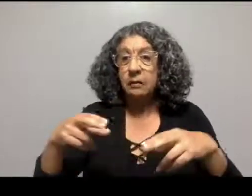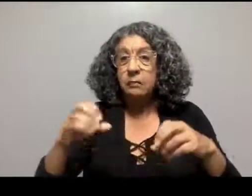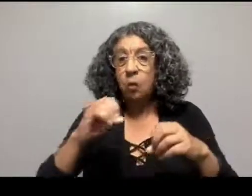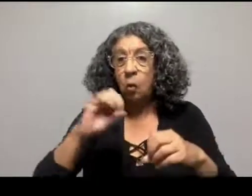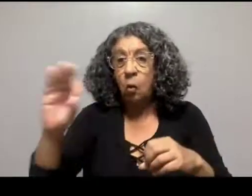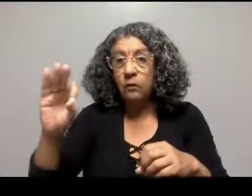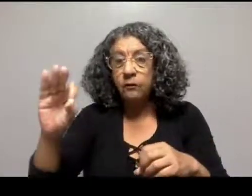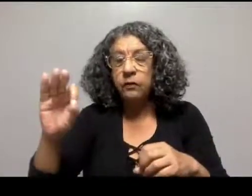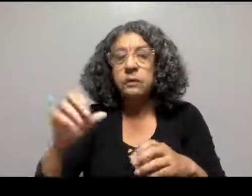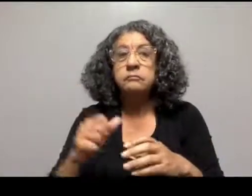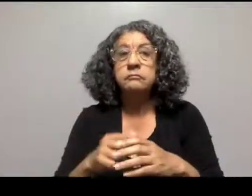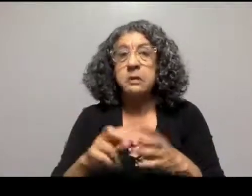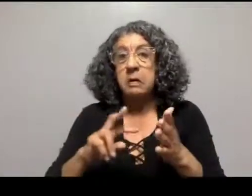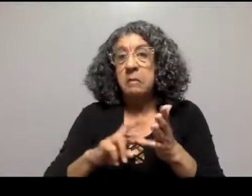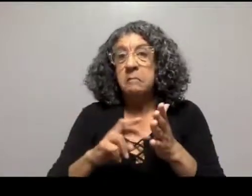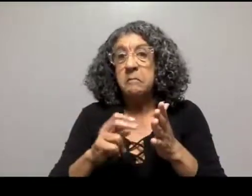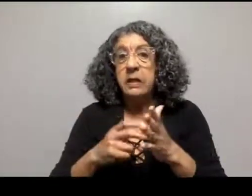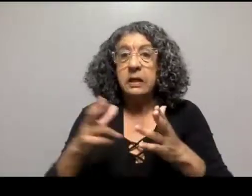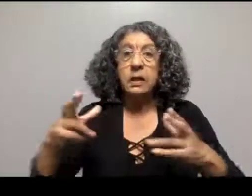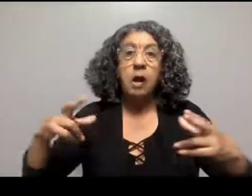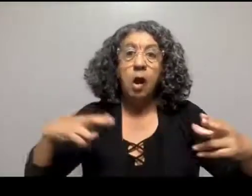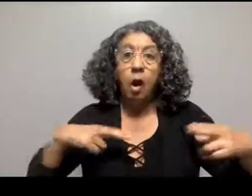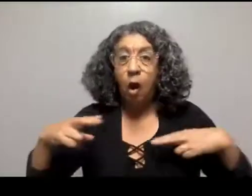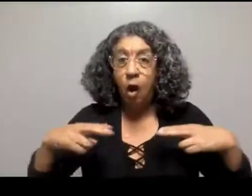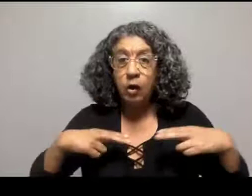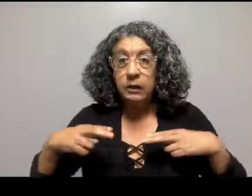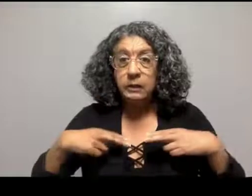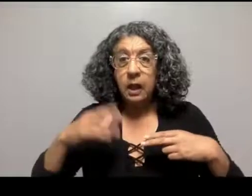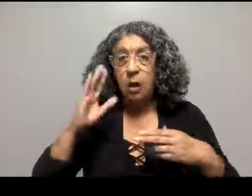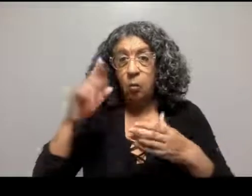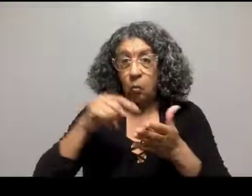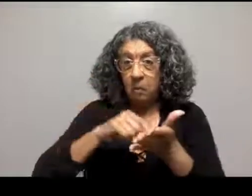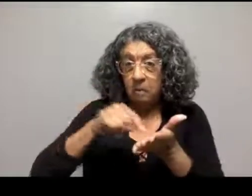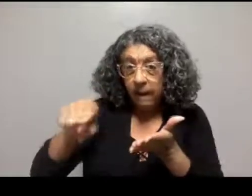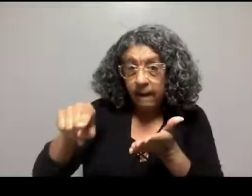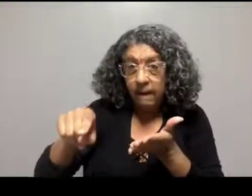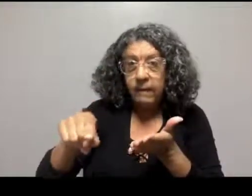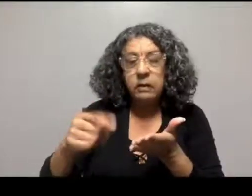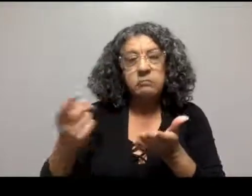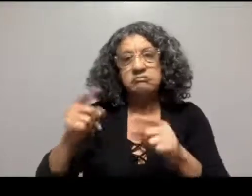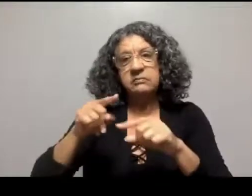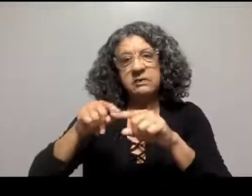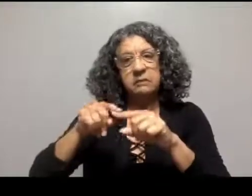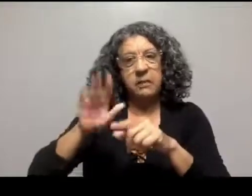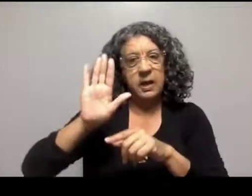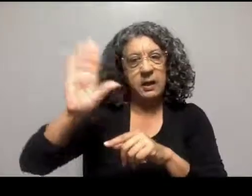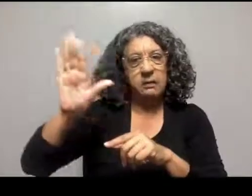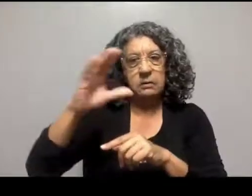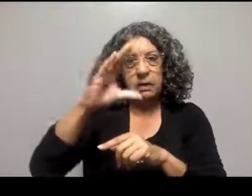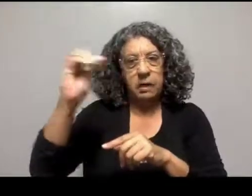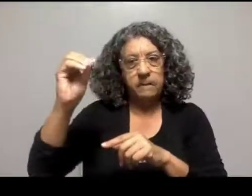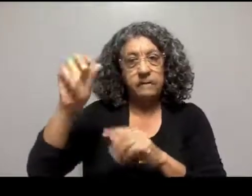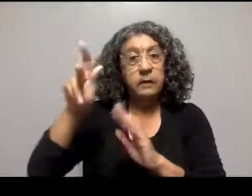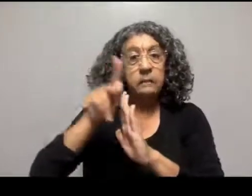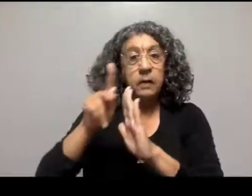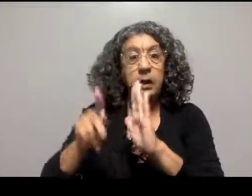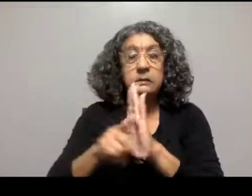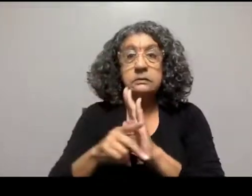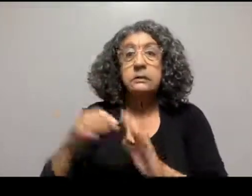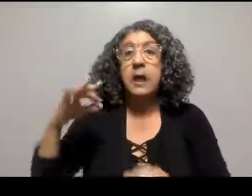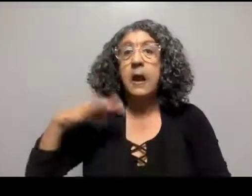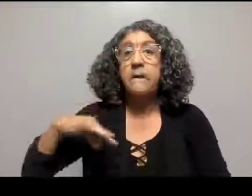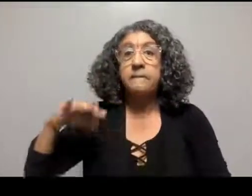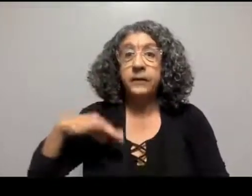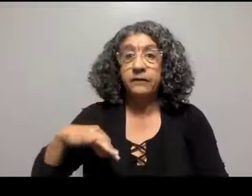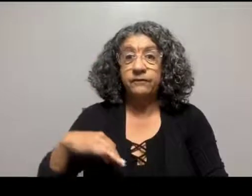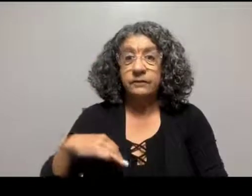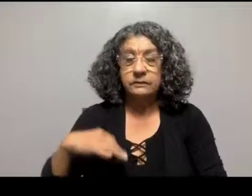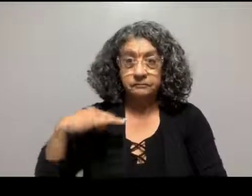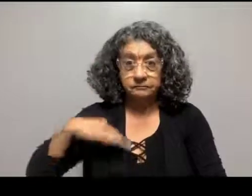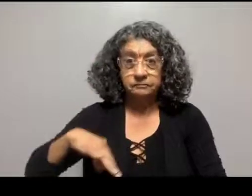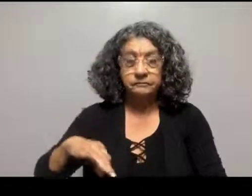your time off, like maybe holiday pay depends on the company's policy and benefits.